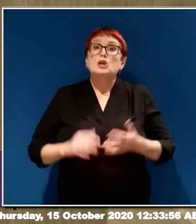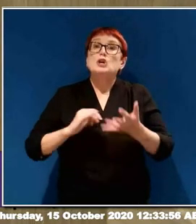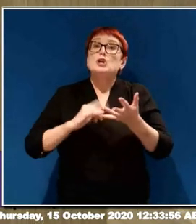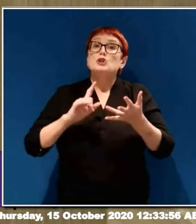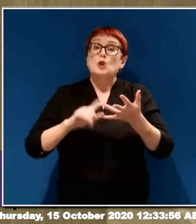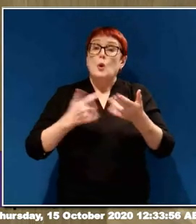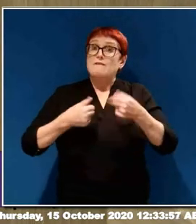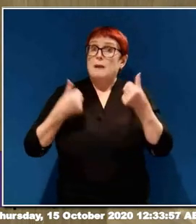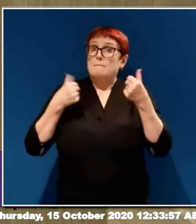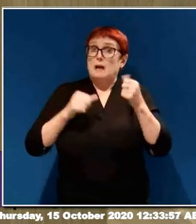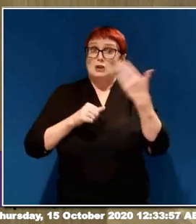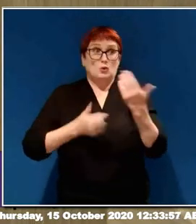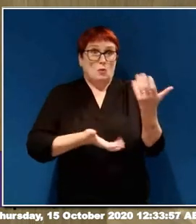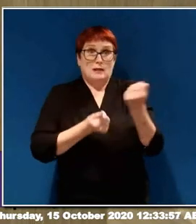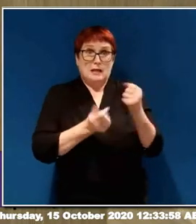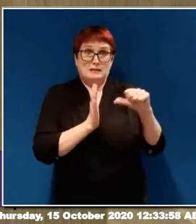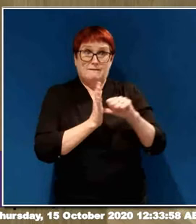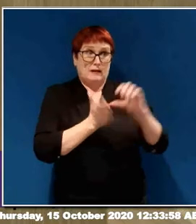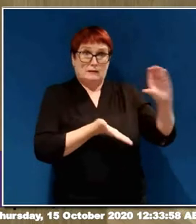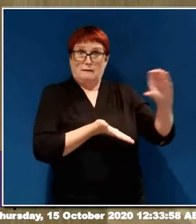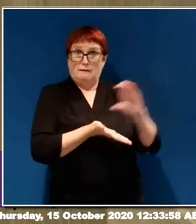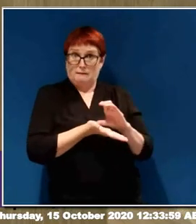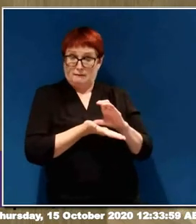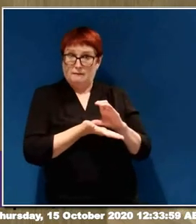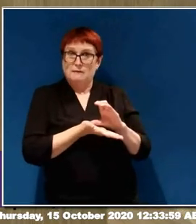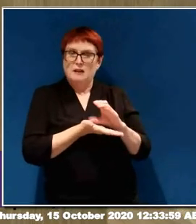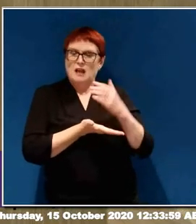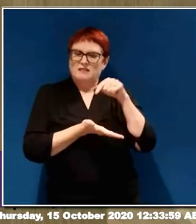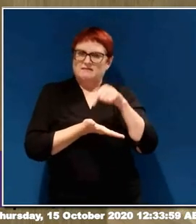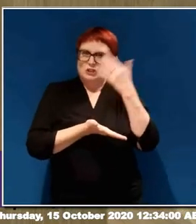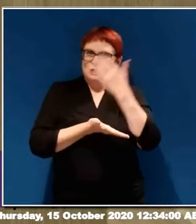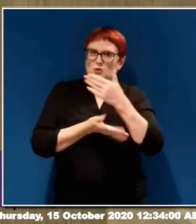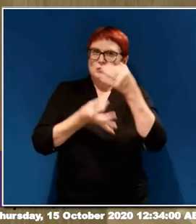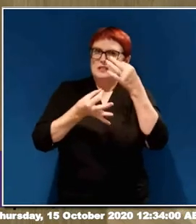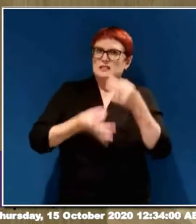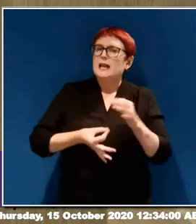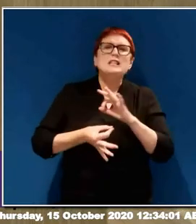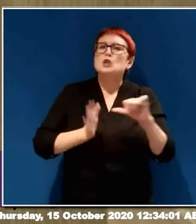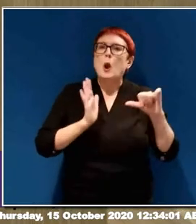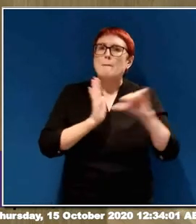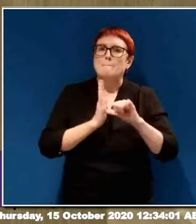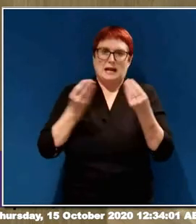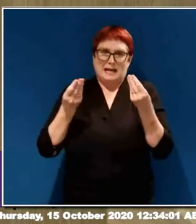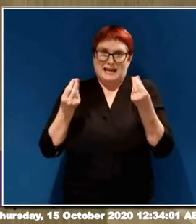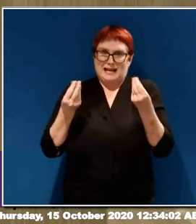Again, it's usually not money, it's usually teacher and teacher aide time.